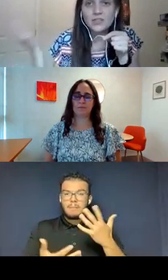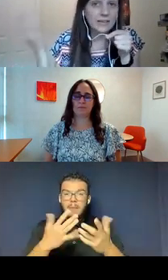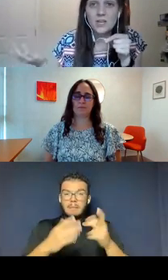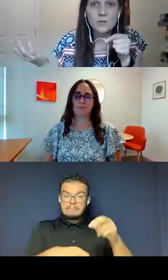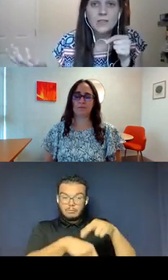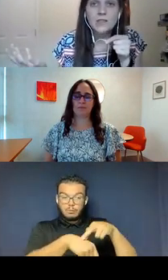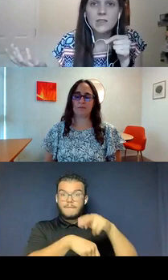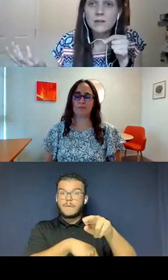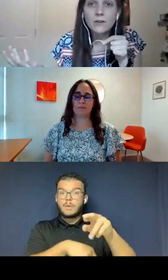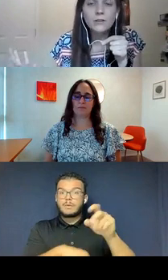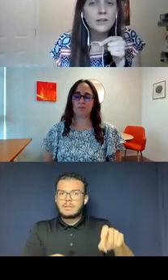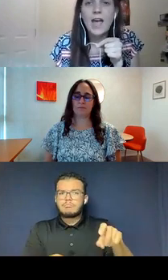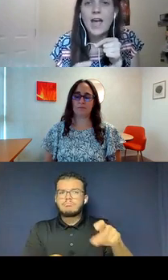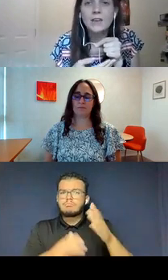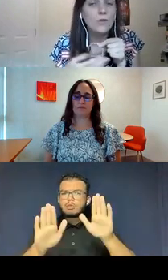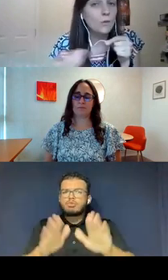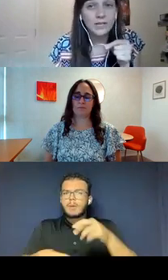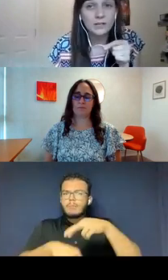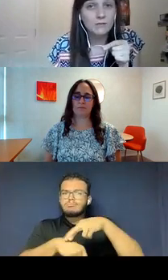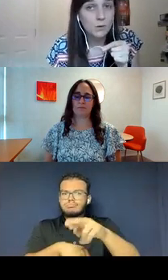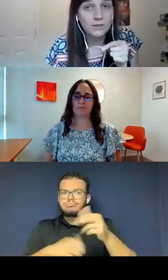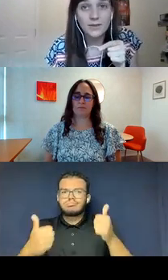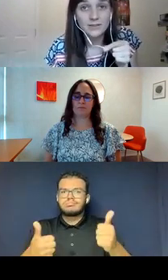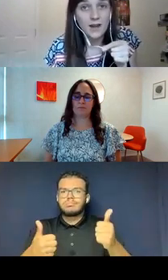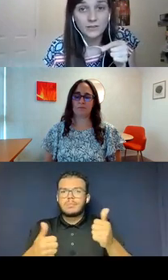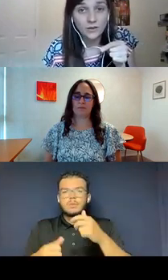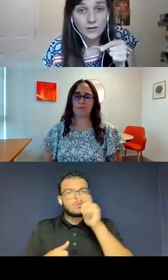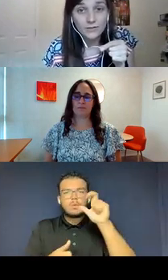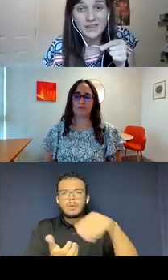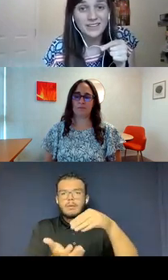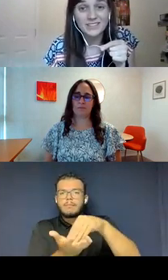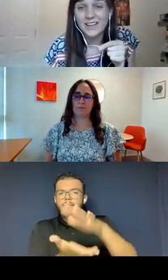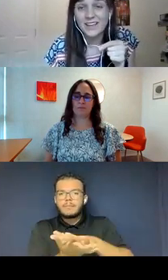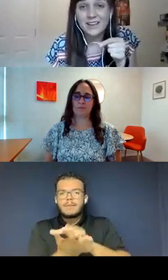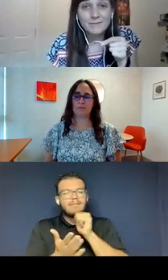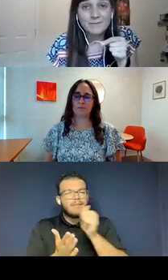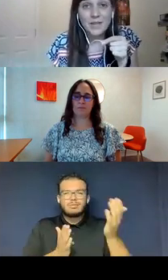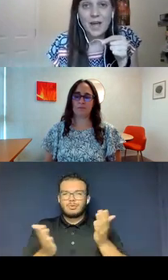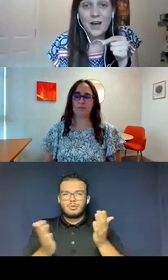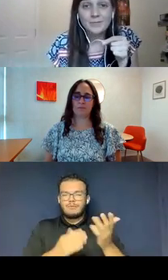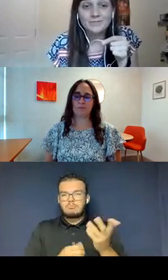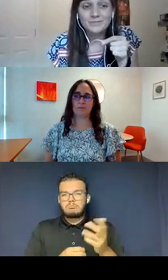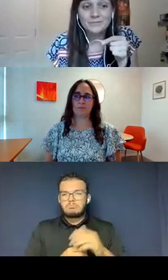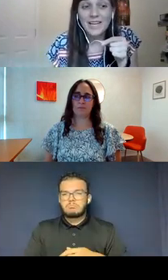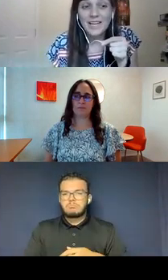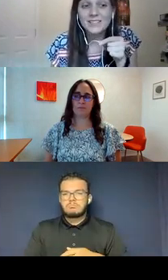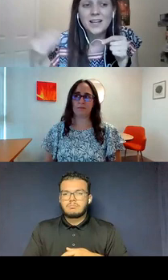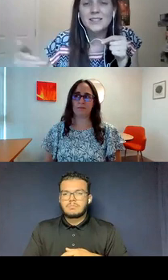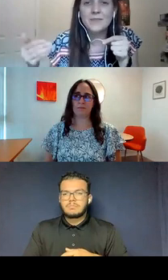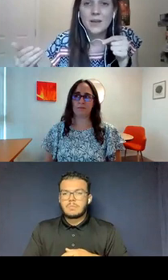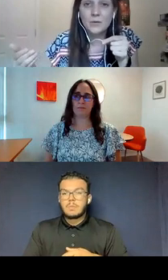it's great that you made the referral. And you don't need to report them as not served because that's not something that